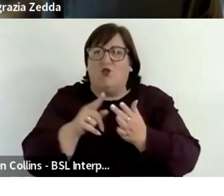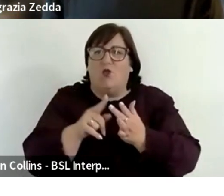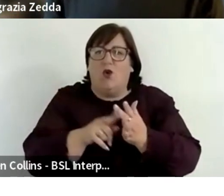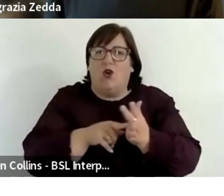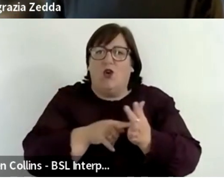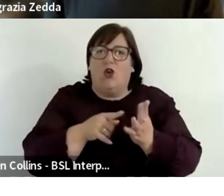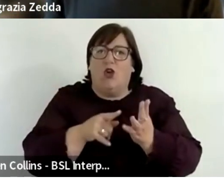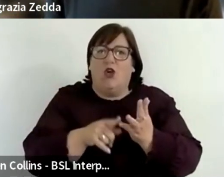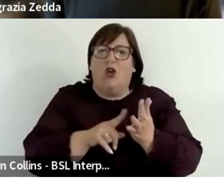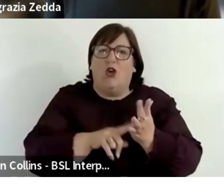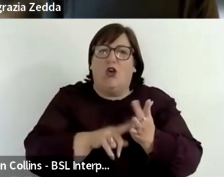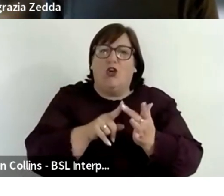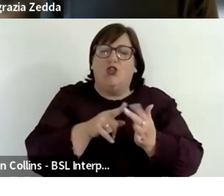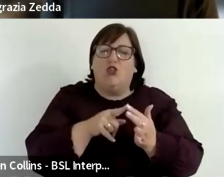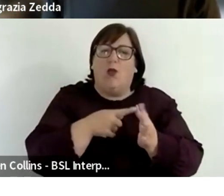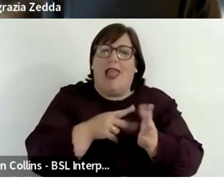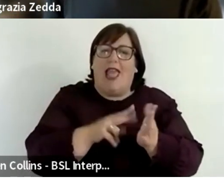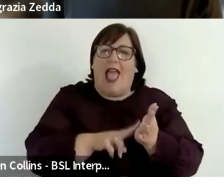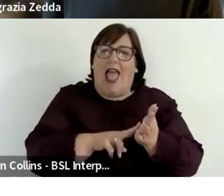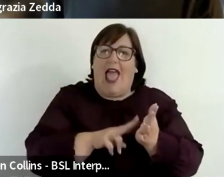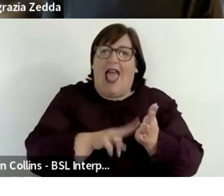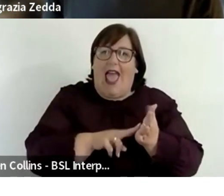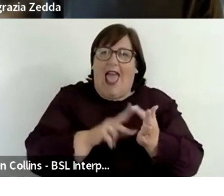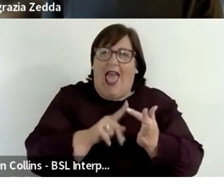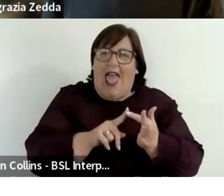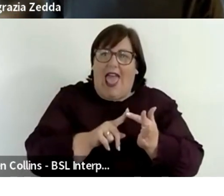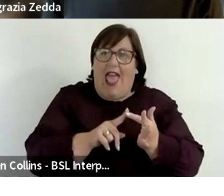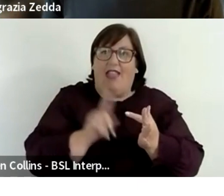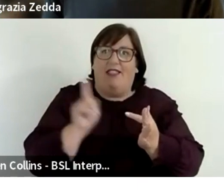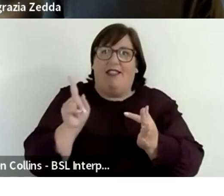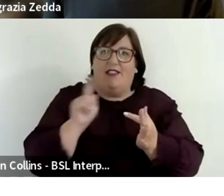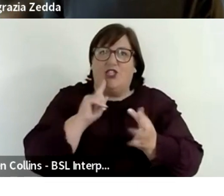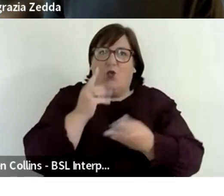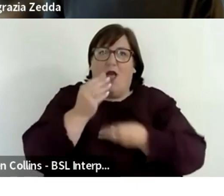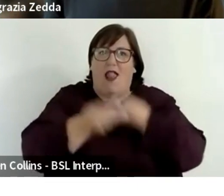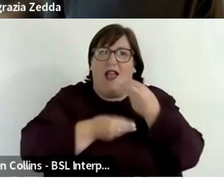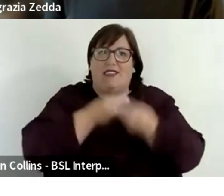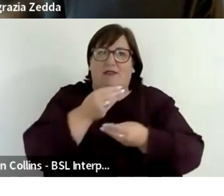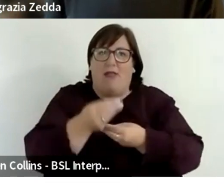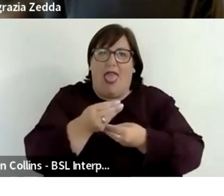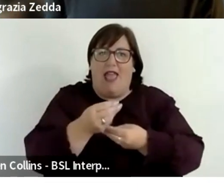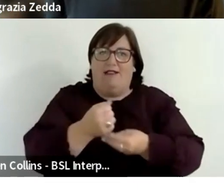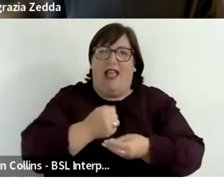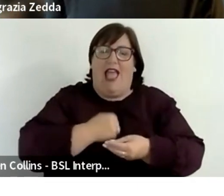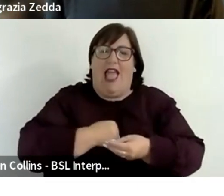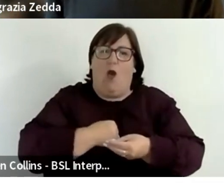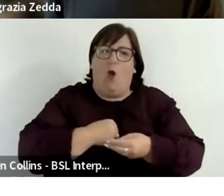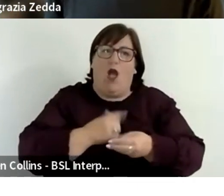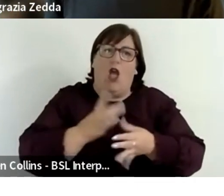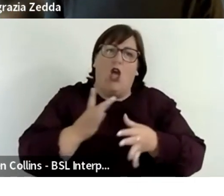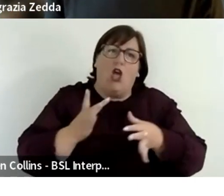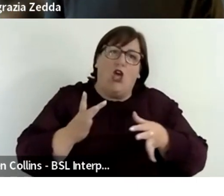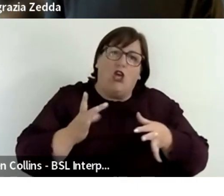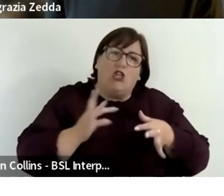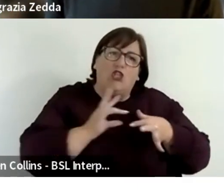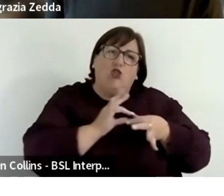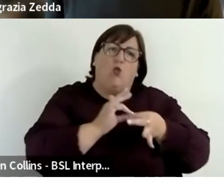you about our fantastic Together Network, which is our disability colleagues network.